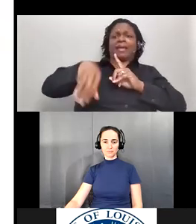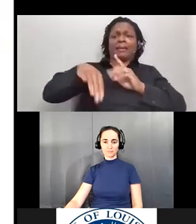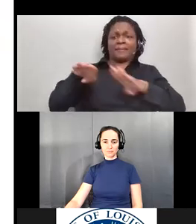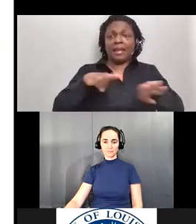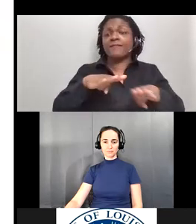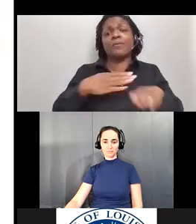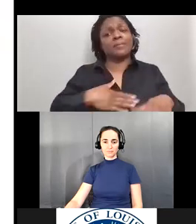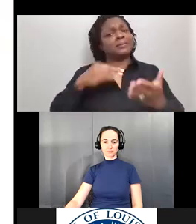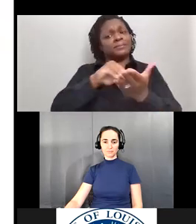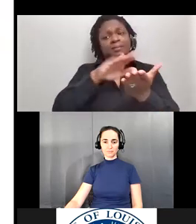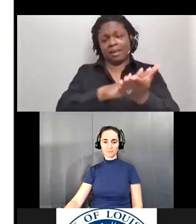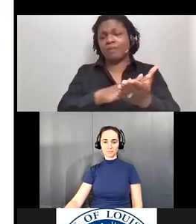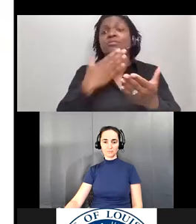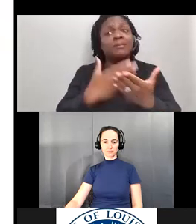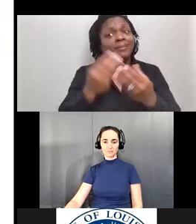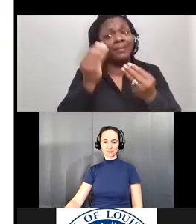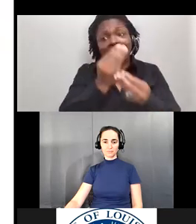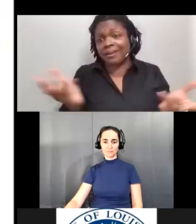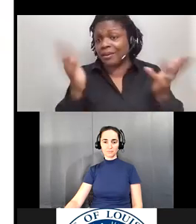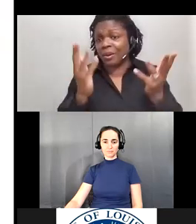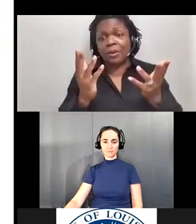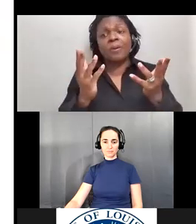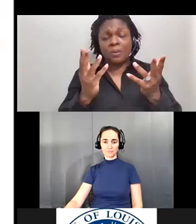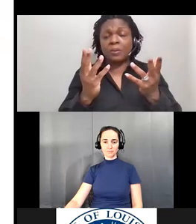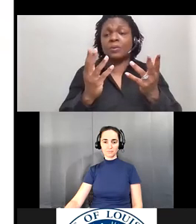It is good to let everybody now and get them on the same team before an incident may happen